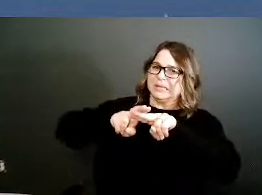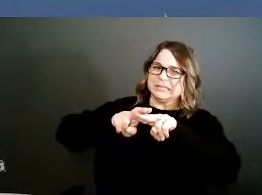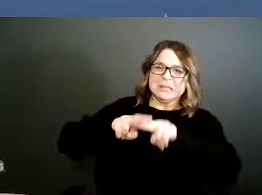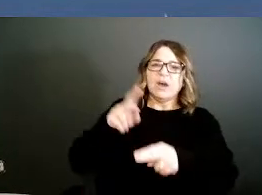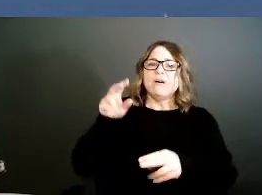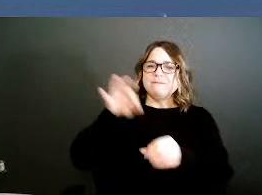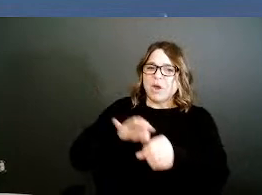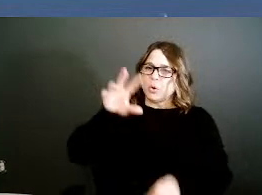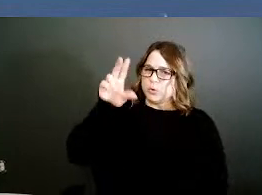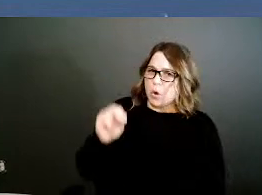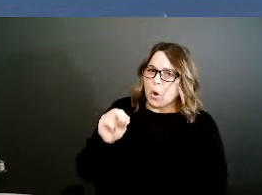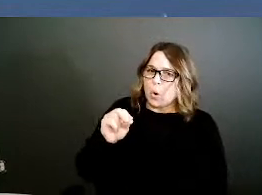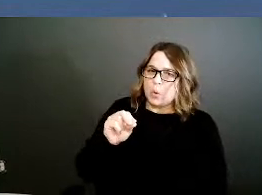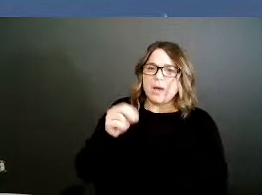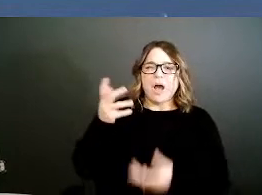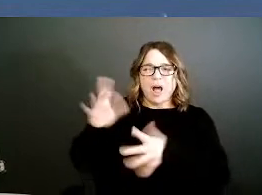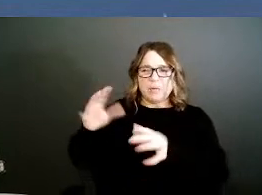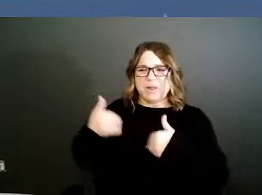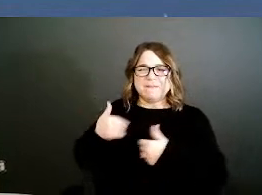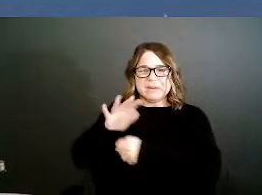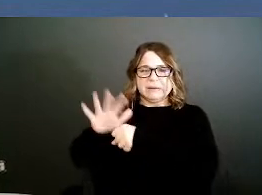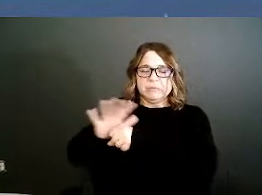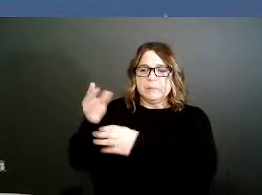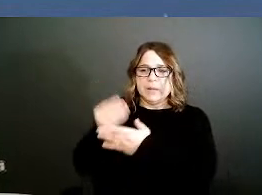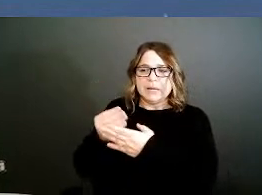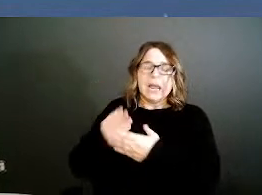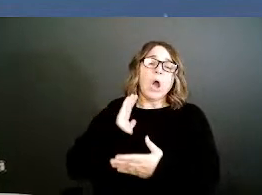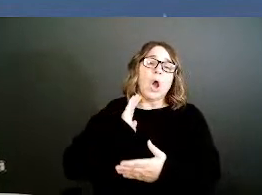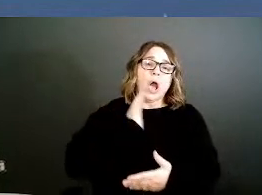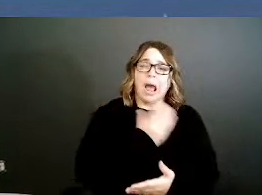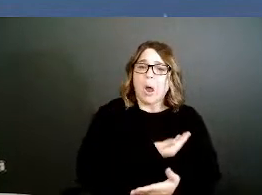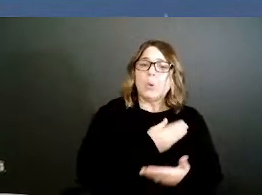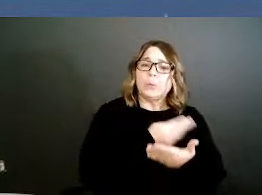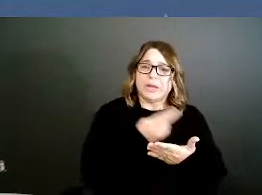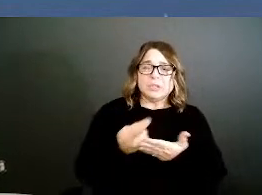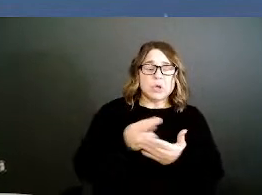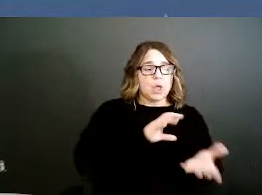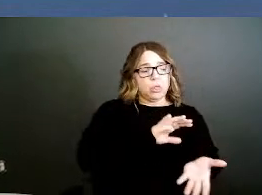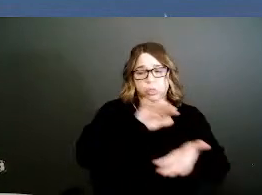DON'T CONTINUE TO MAKE THE SAME MISTAKE OF POURING ALL OF OUR RESOURCES INTO AN INSTITUTION THAT CAUSES